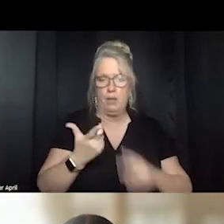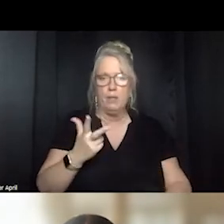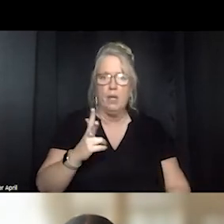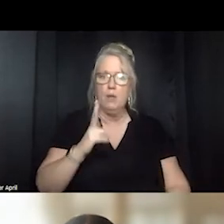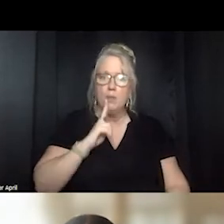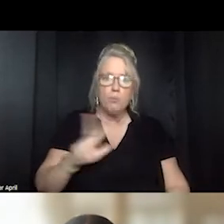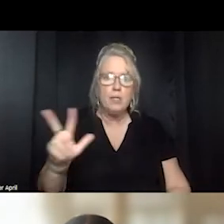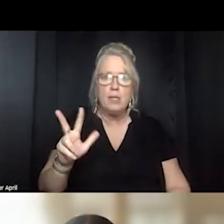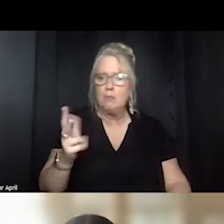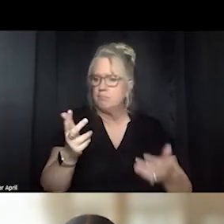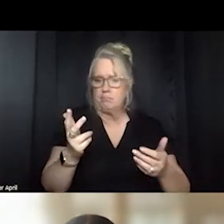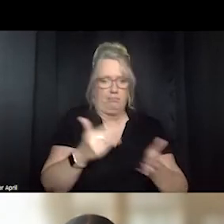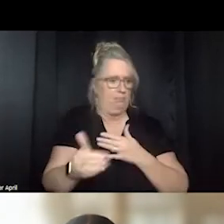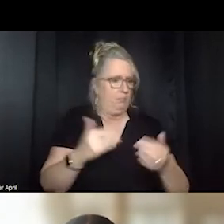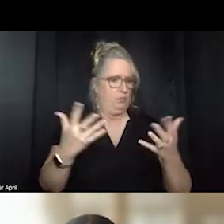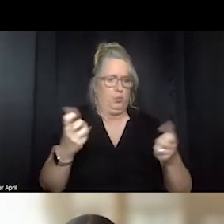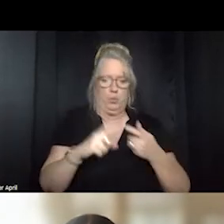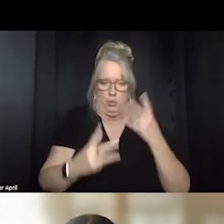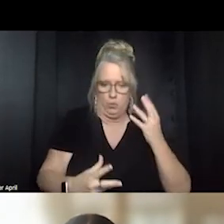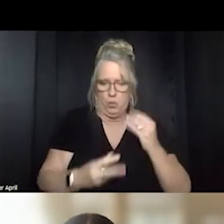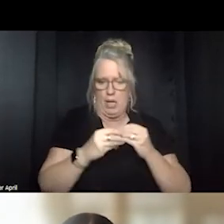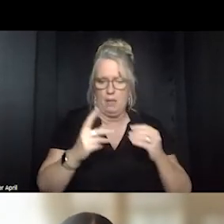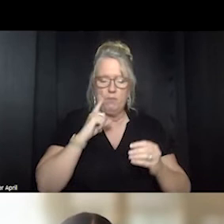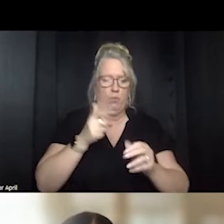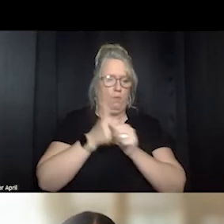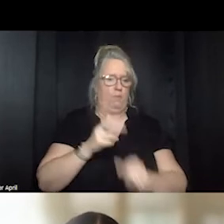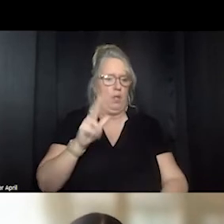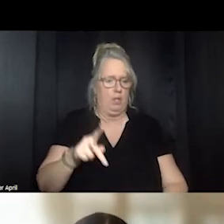ANYTHING YOU WOULD ADD. HAVE JEFF WITH QUICK FOLLOW UP. YOU ARE SEEING TODDLERS, ERICA,